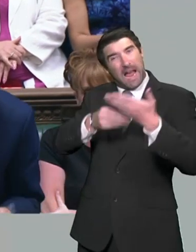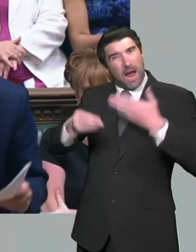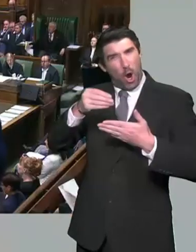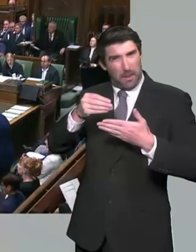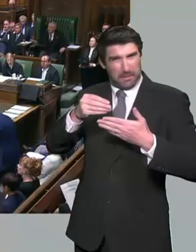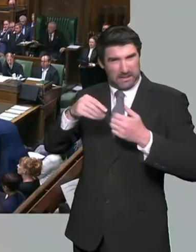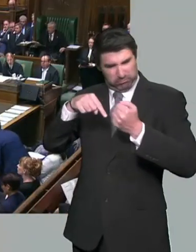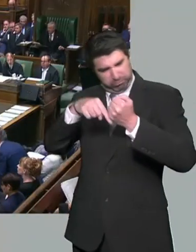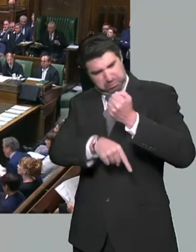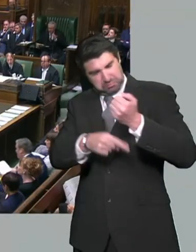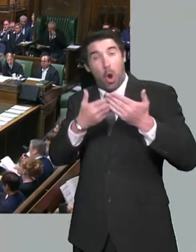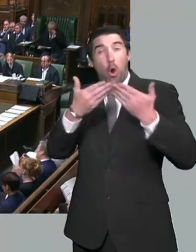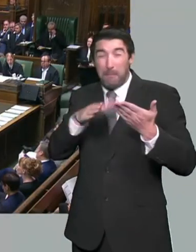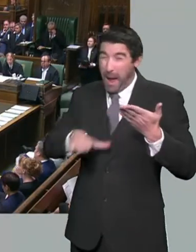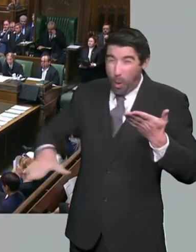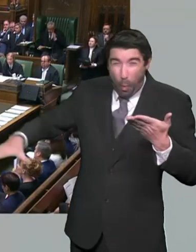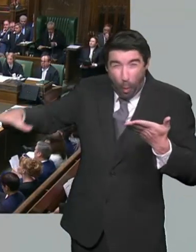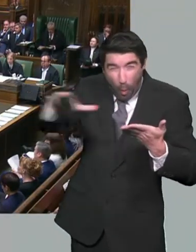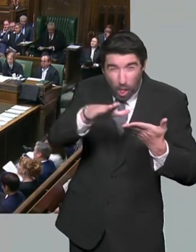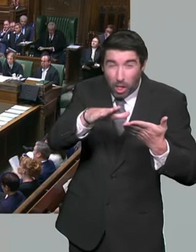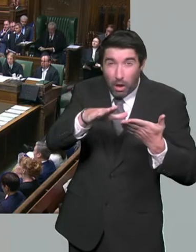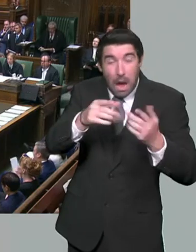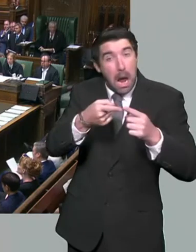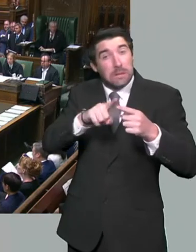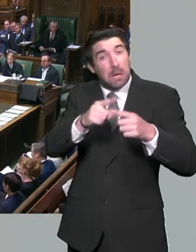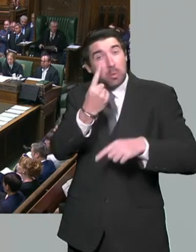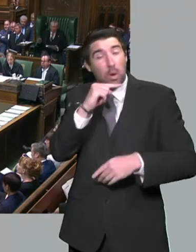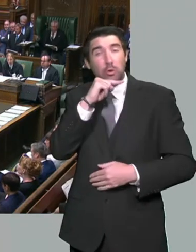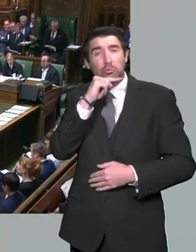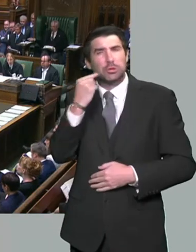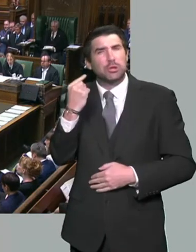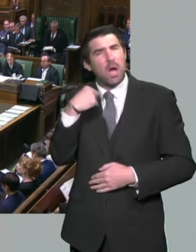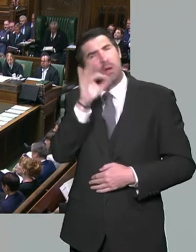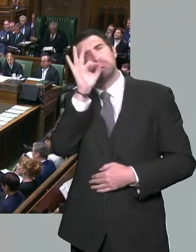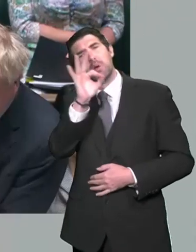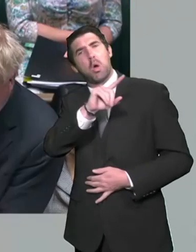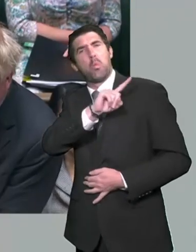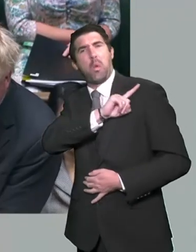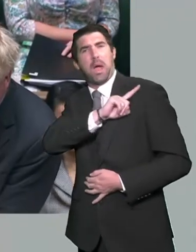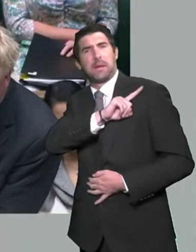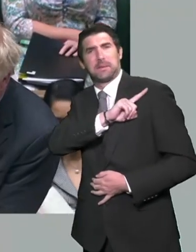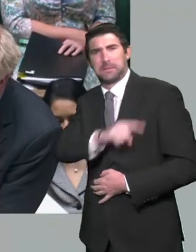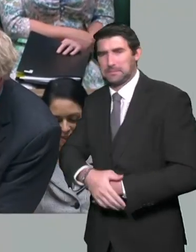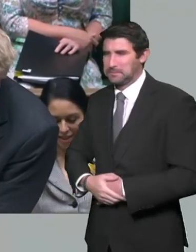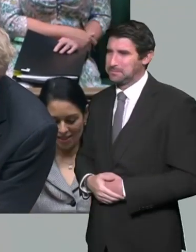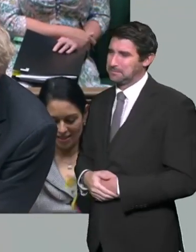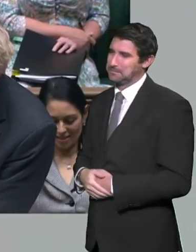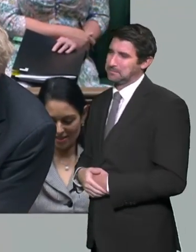The Prime Minister I will tell the right hon. and learned Gentleman: